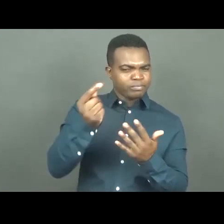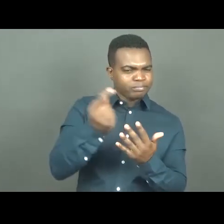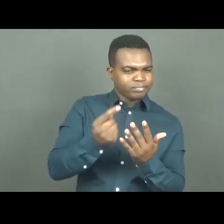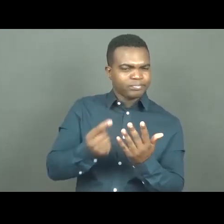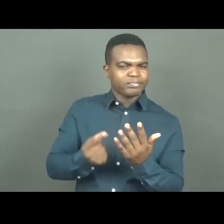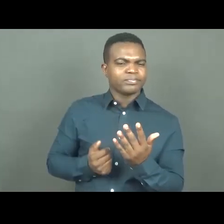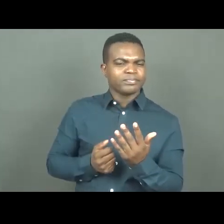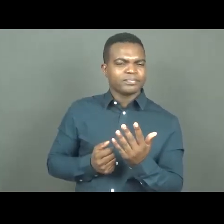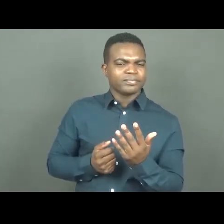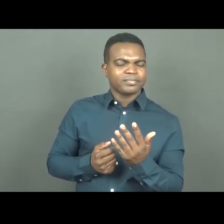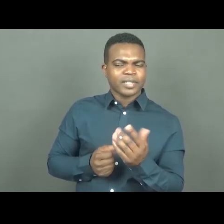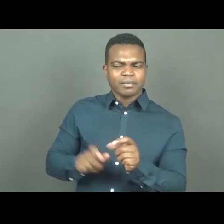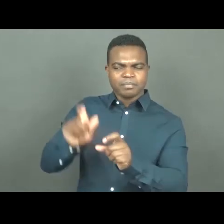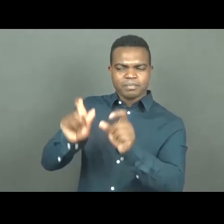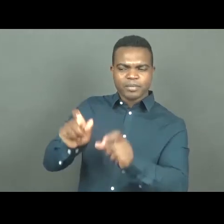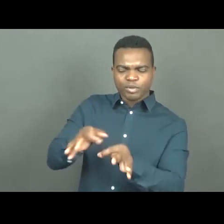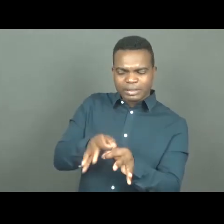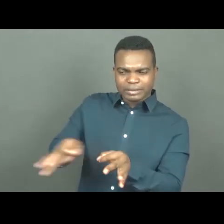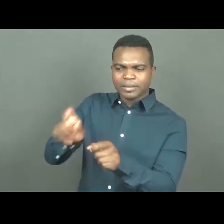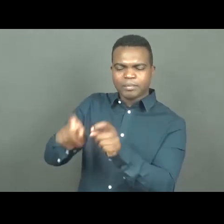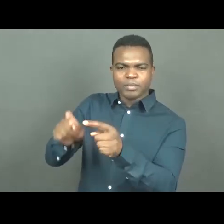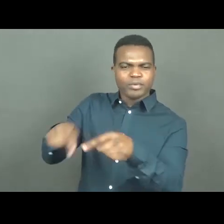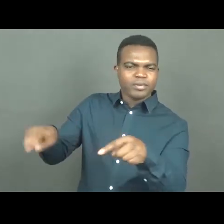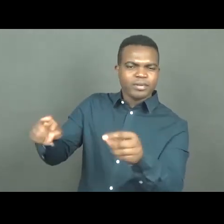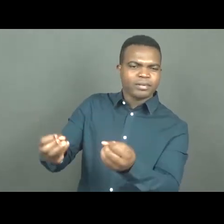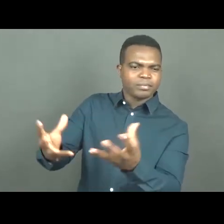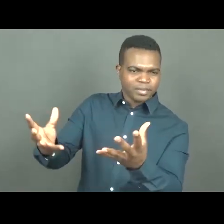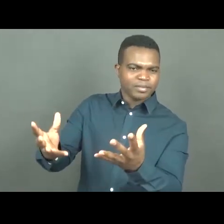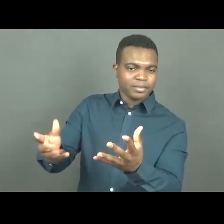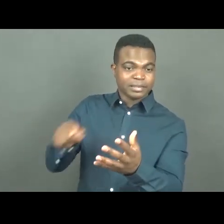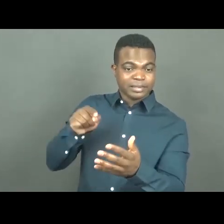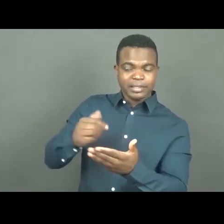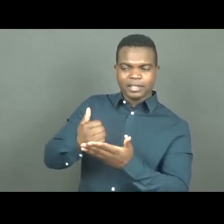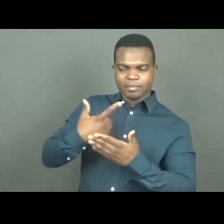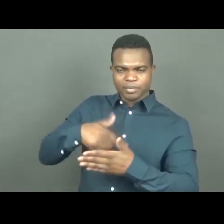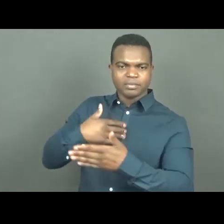was to target the countries that was holding the censuses, whether it is a four-year census